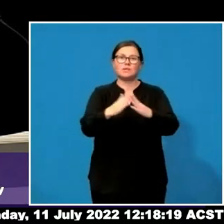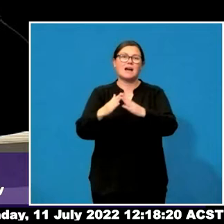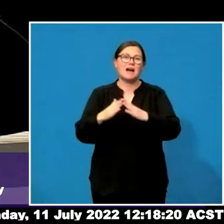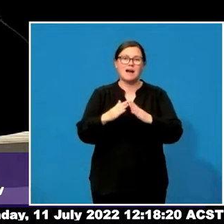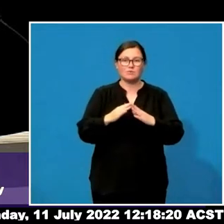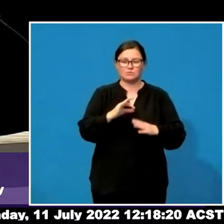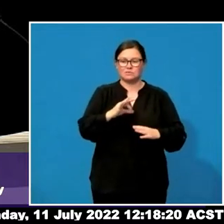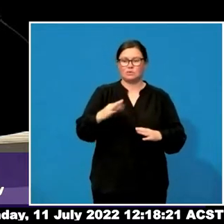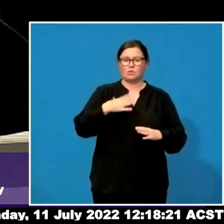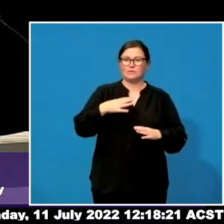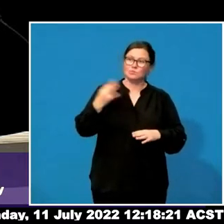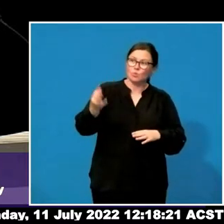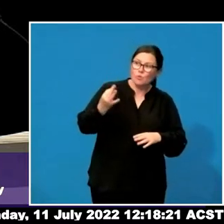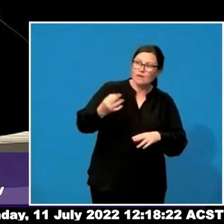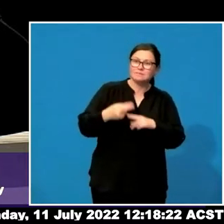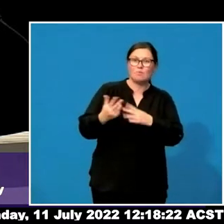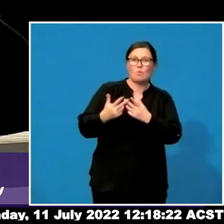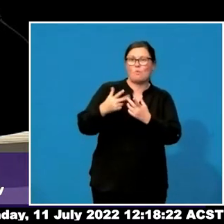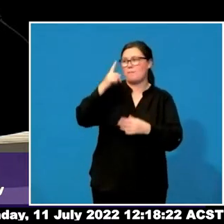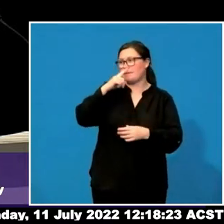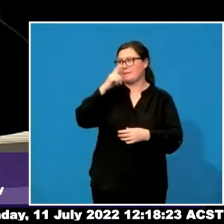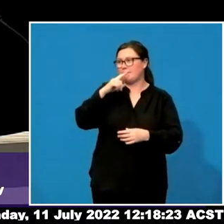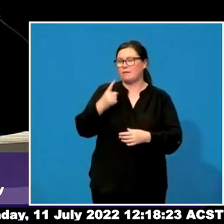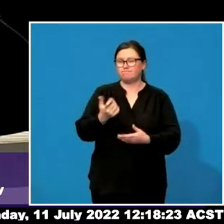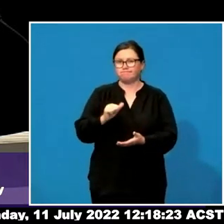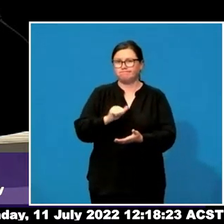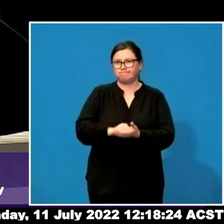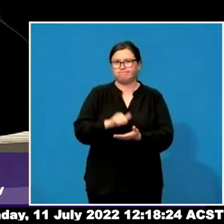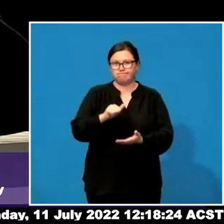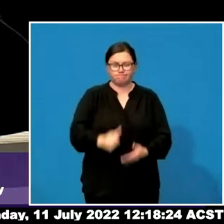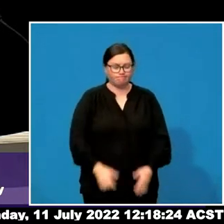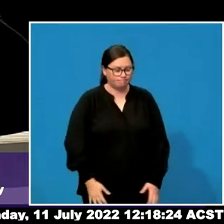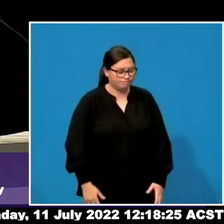No. MS TARRAGO: And you don't have to wait for anyone to push you?